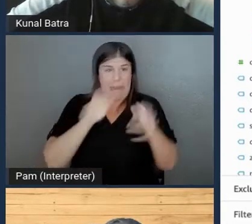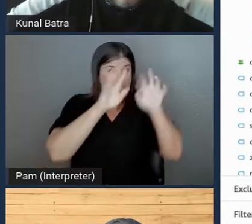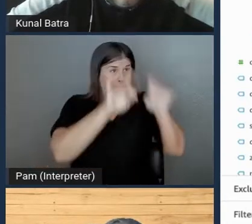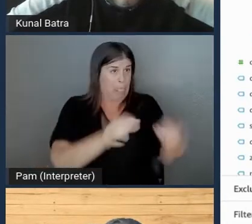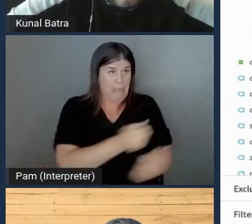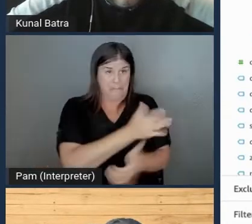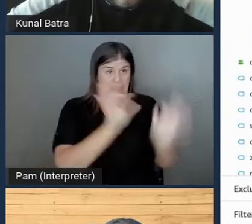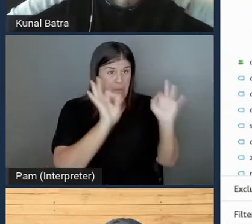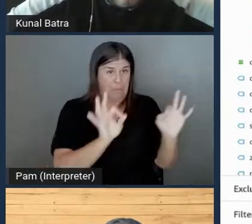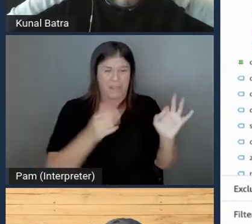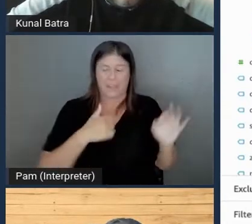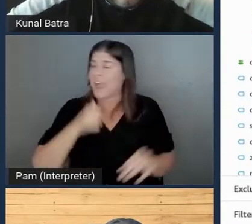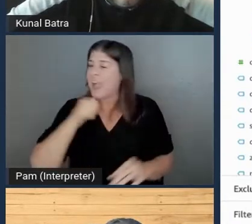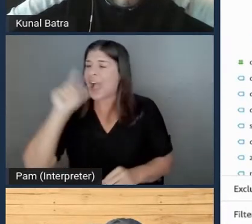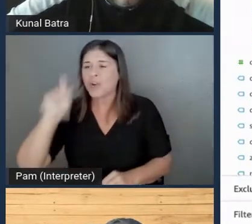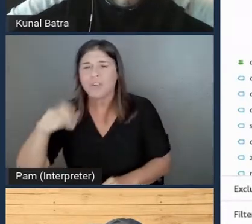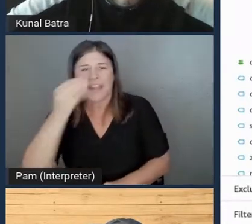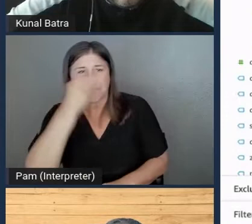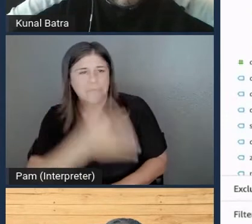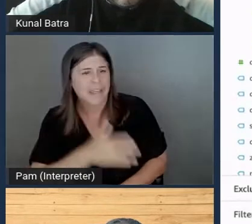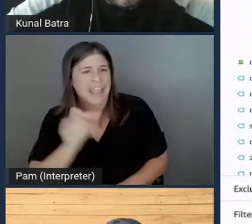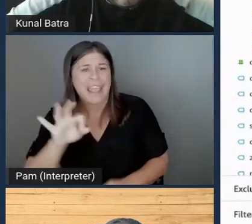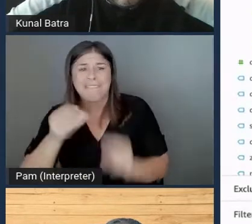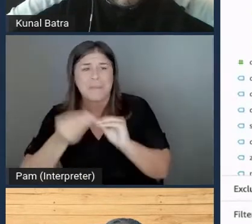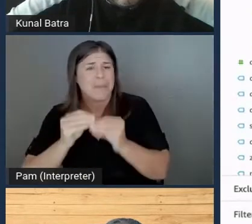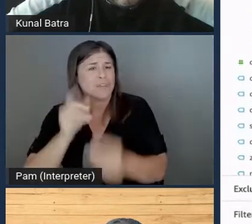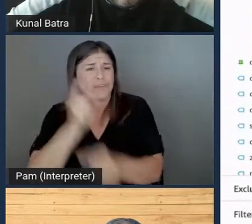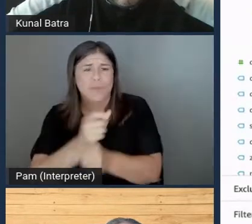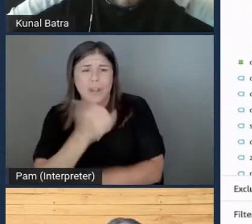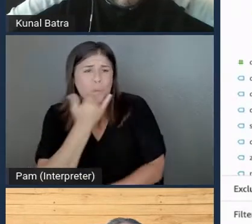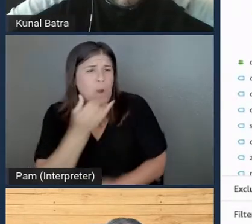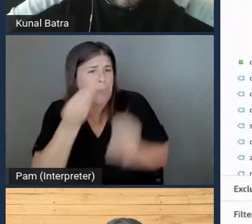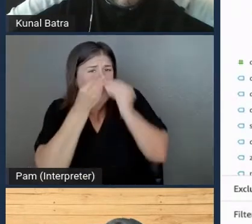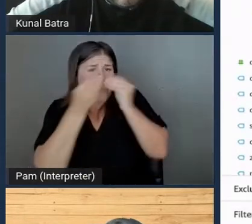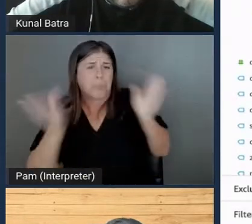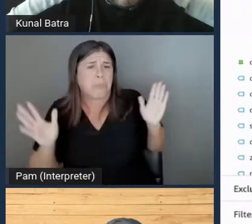about whether this metric is right or wrong. I just take it